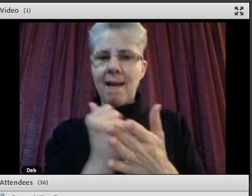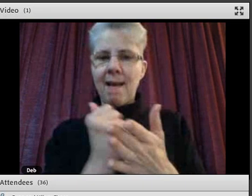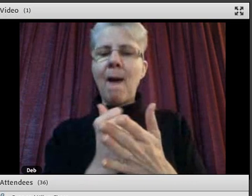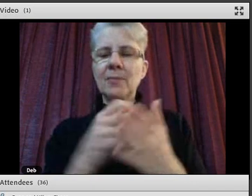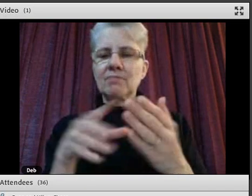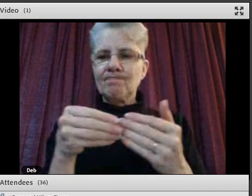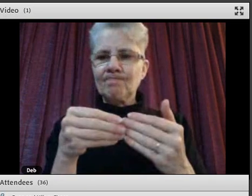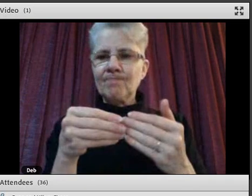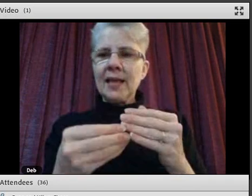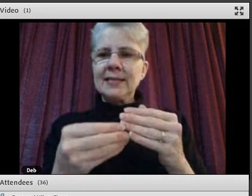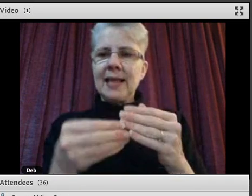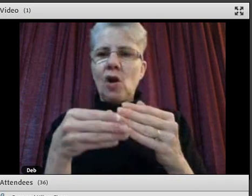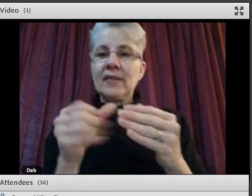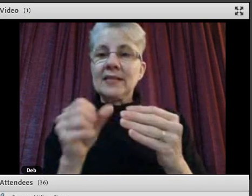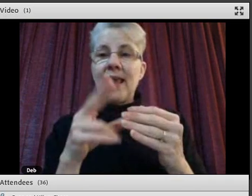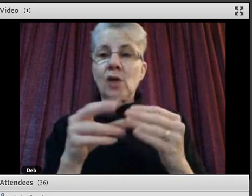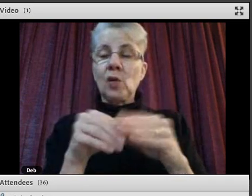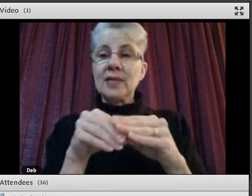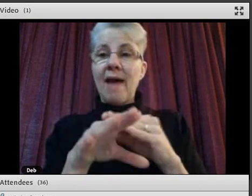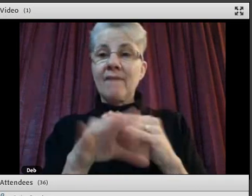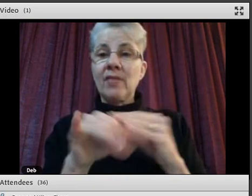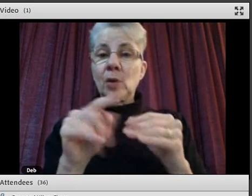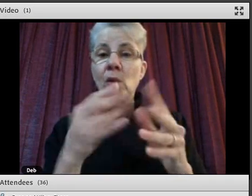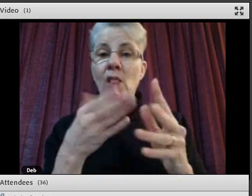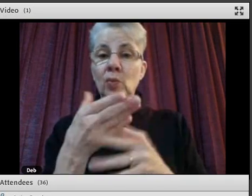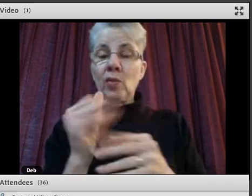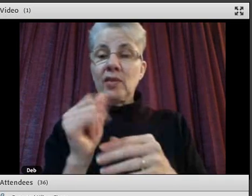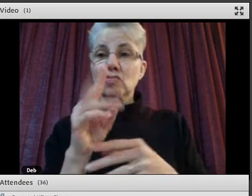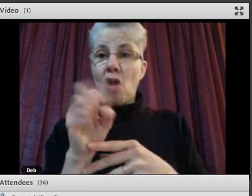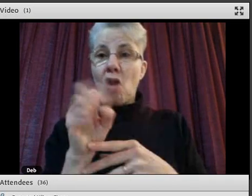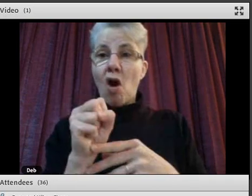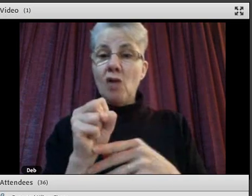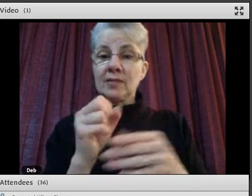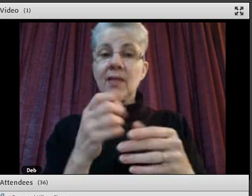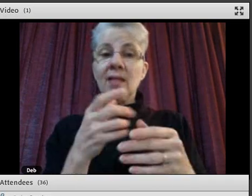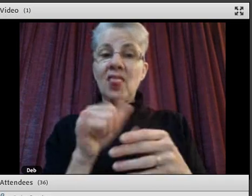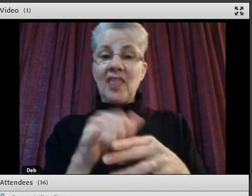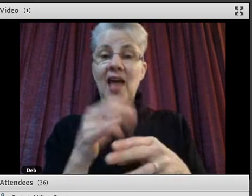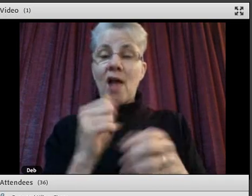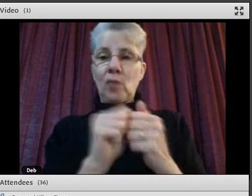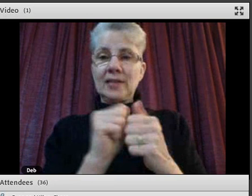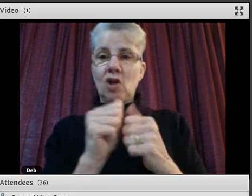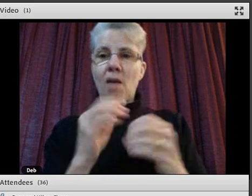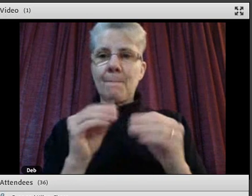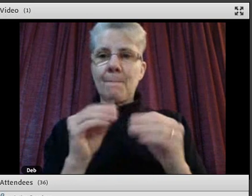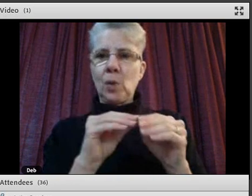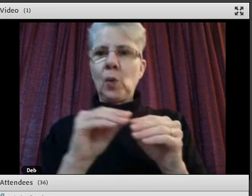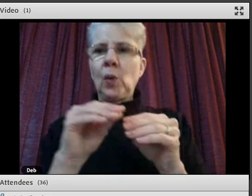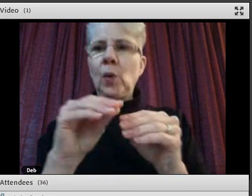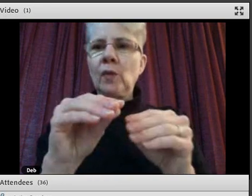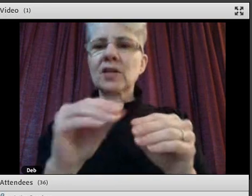And then you take it off, and as the air goes out of the balloon and through the straws, the racecar goes.